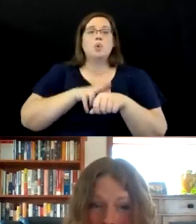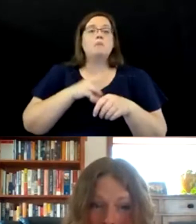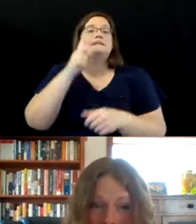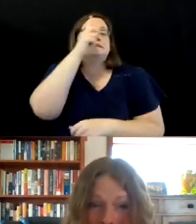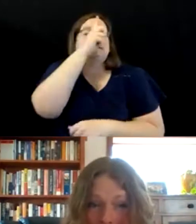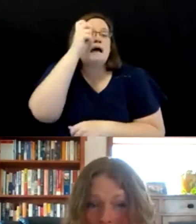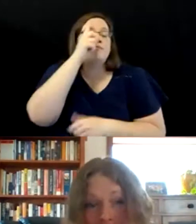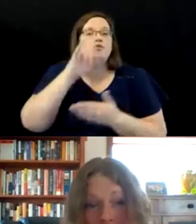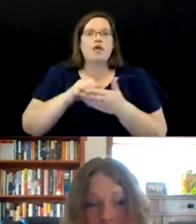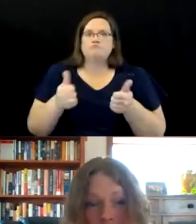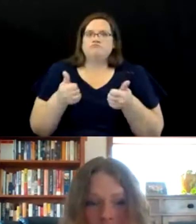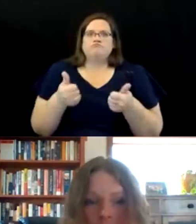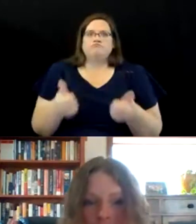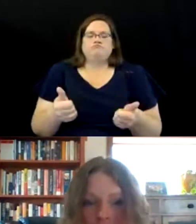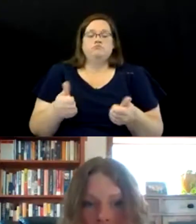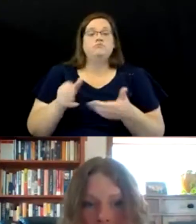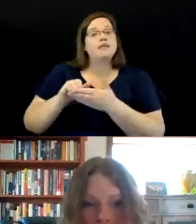great because at that point, everyone